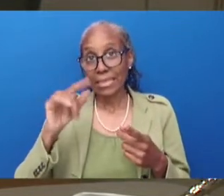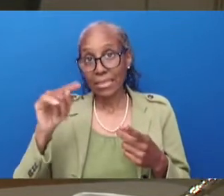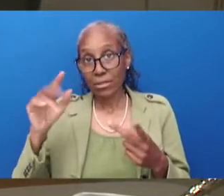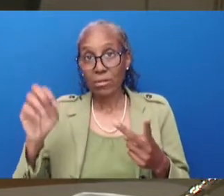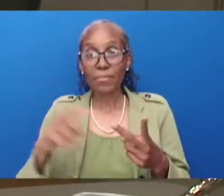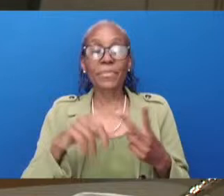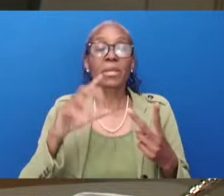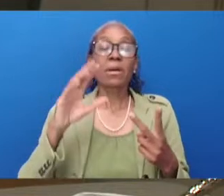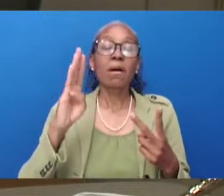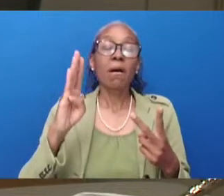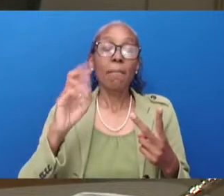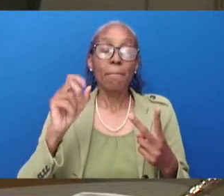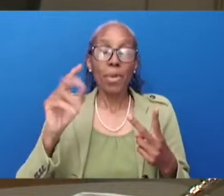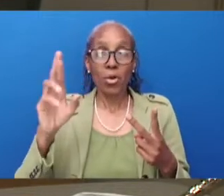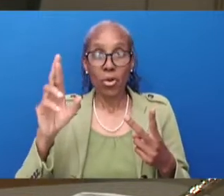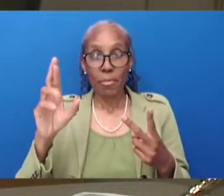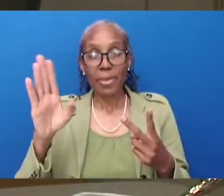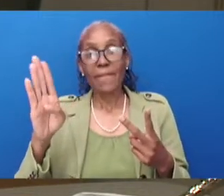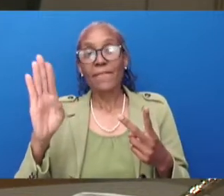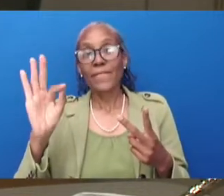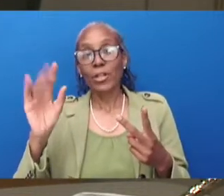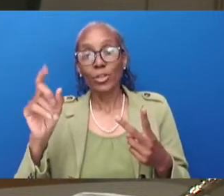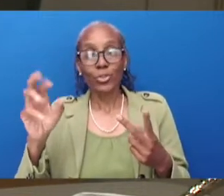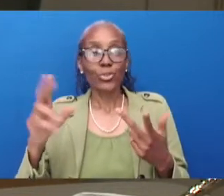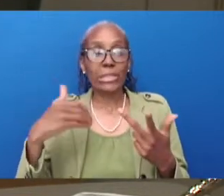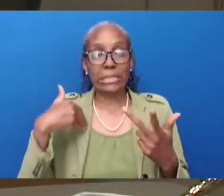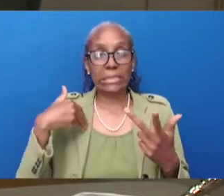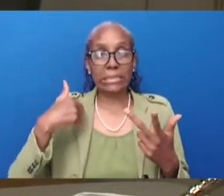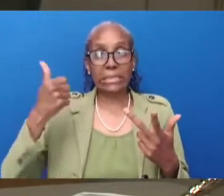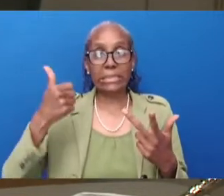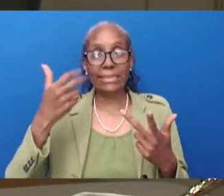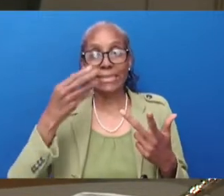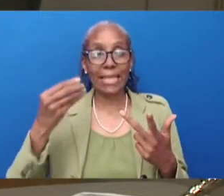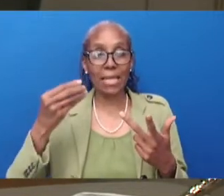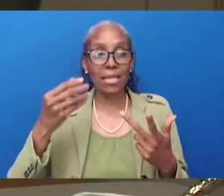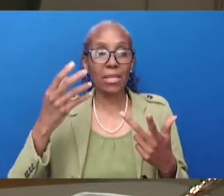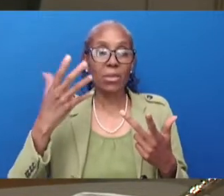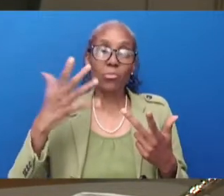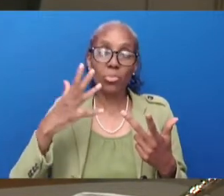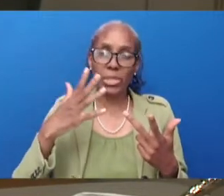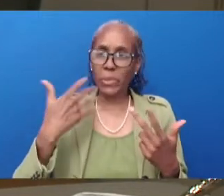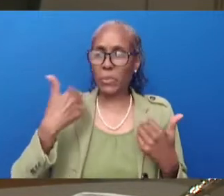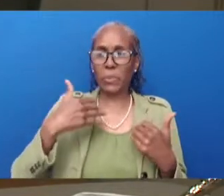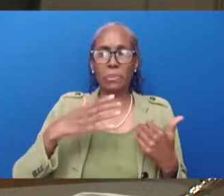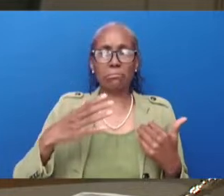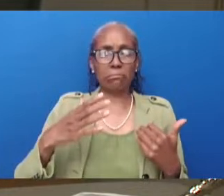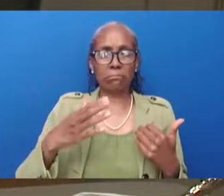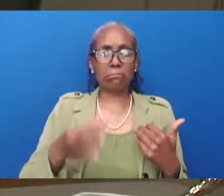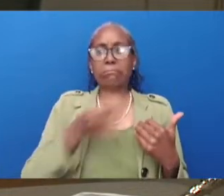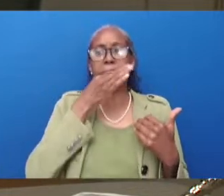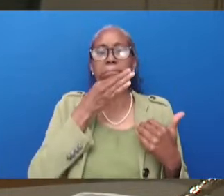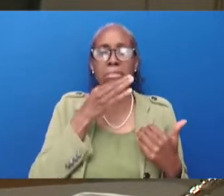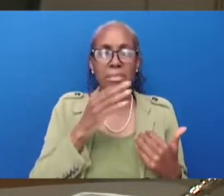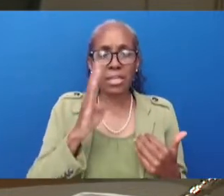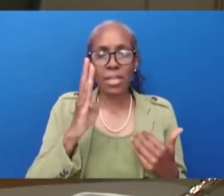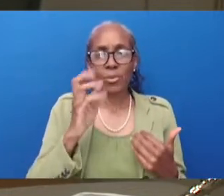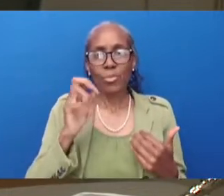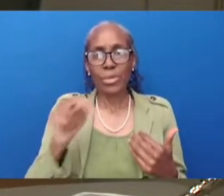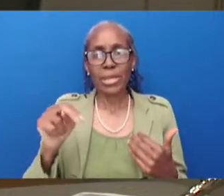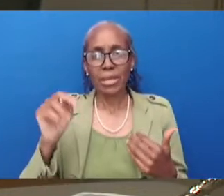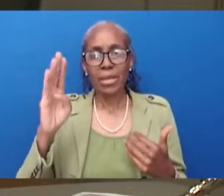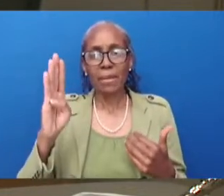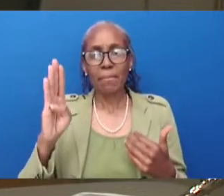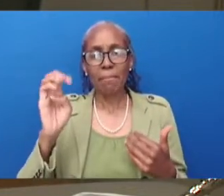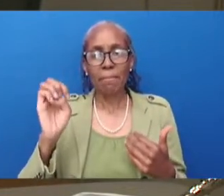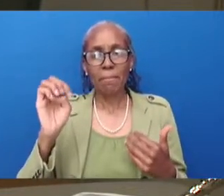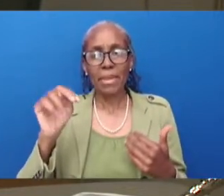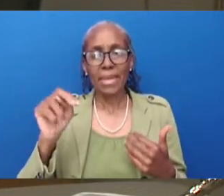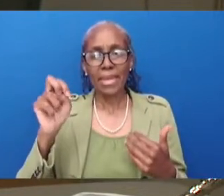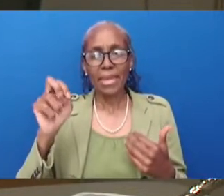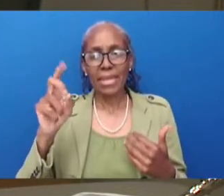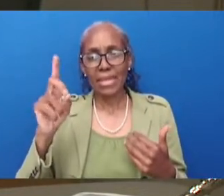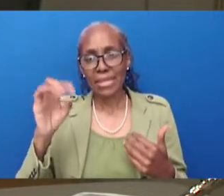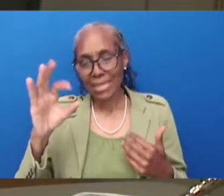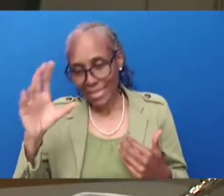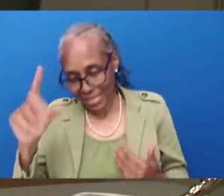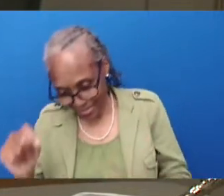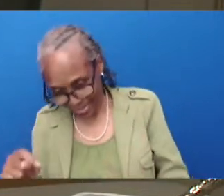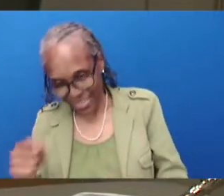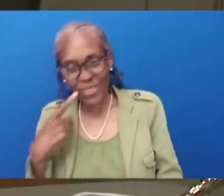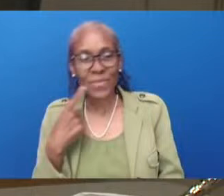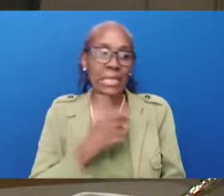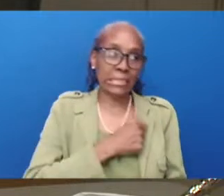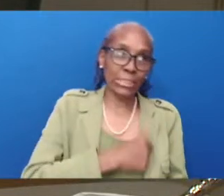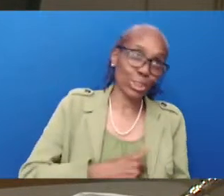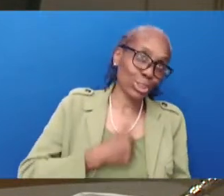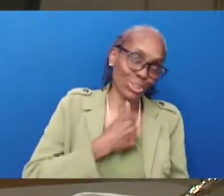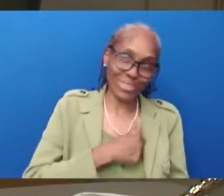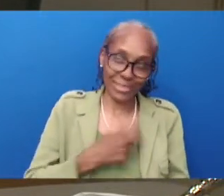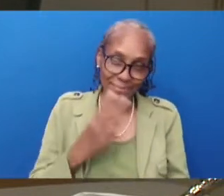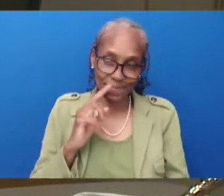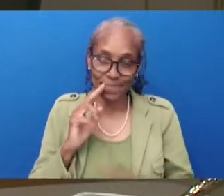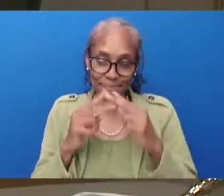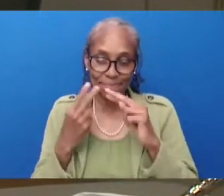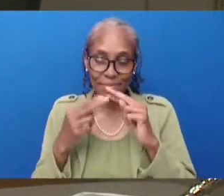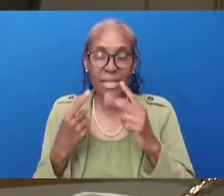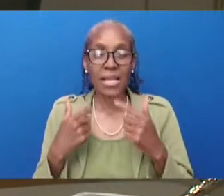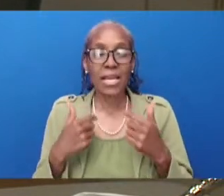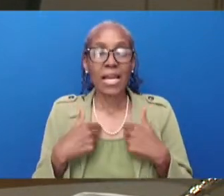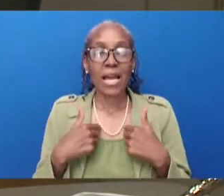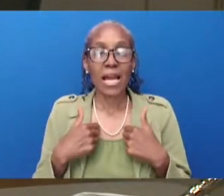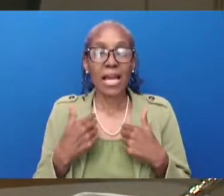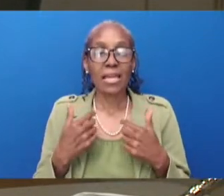MADISON LITTLE, TONYA ROE, BOB